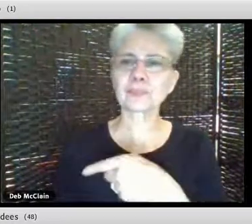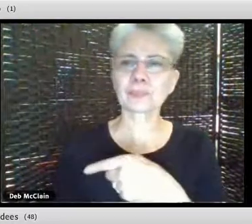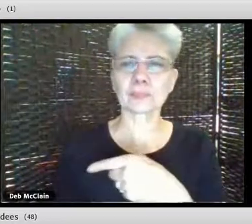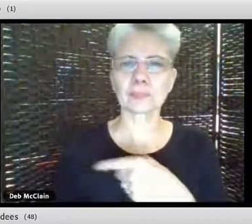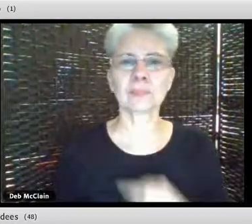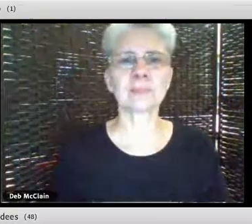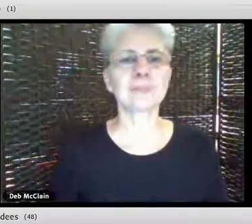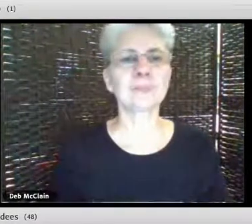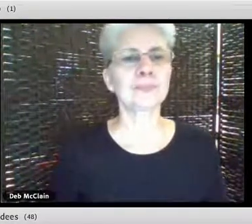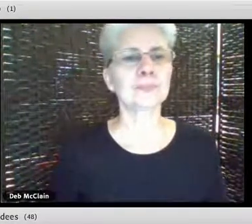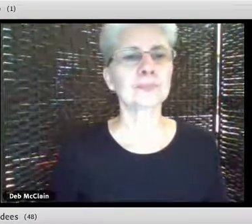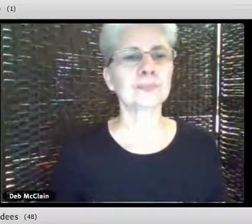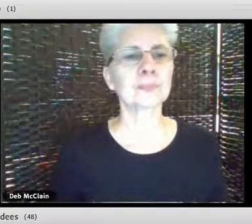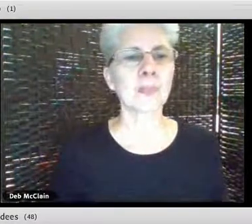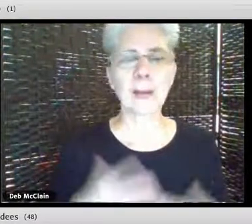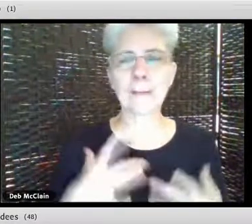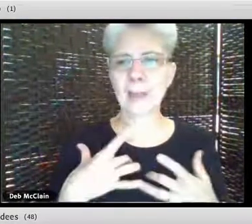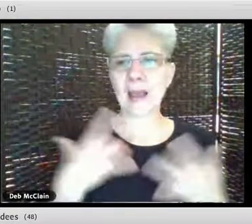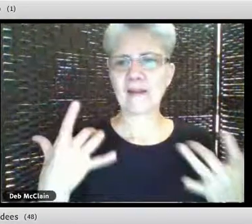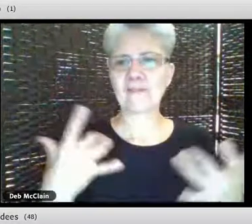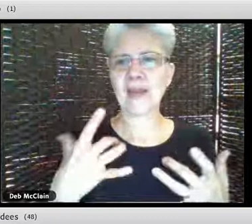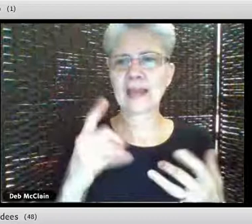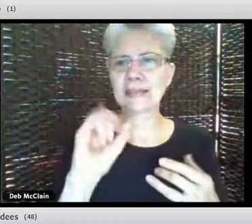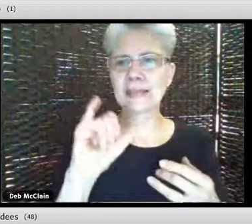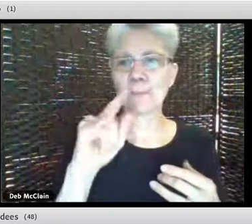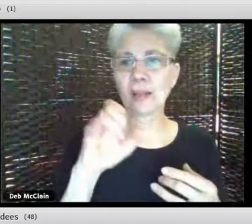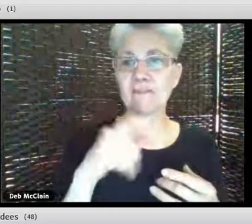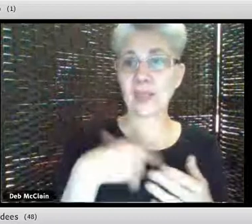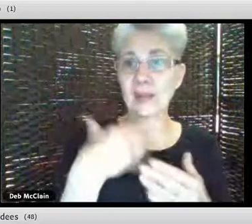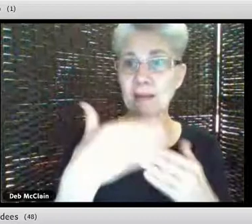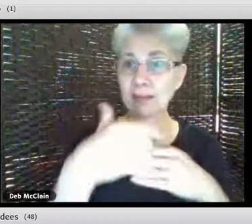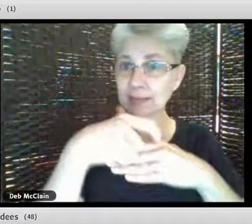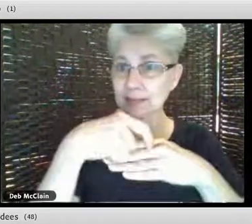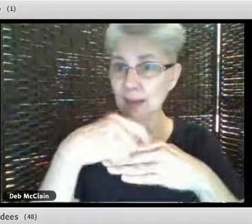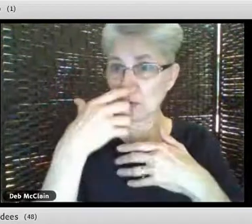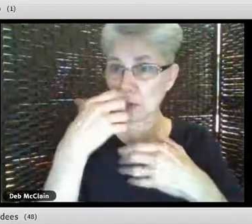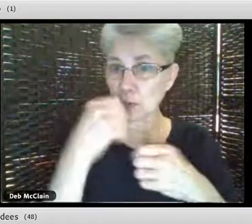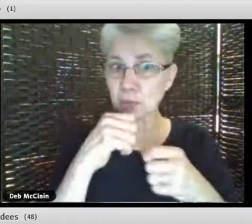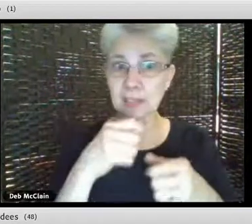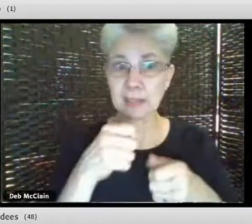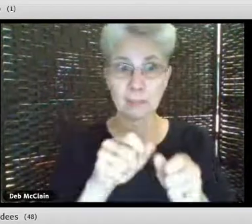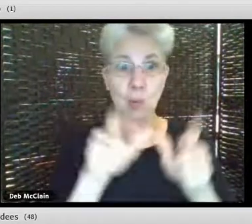because I do want to show you -- This is my event template for next time,